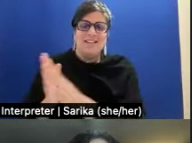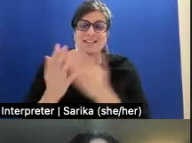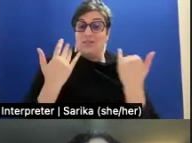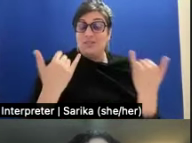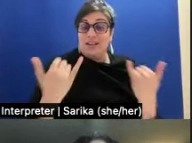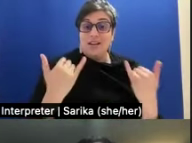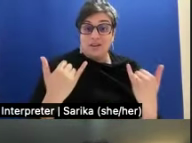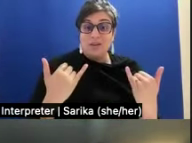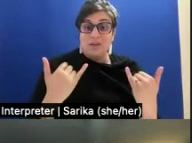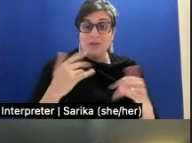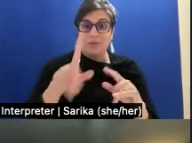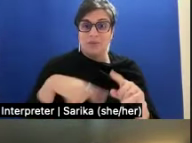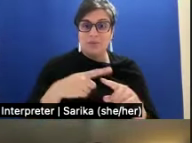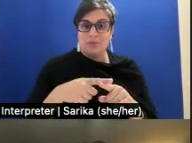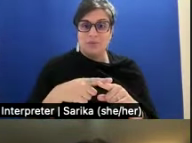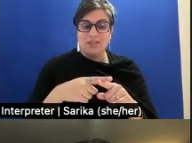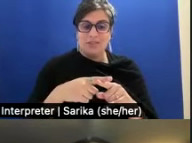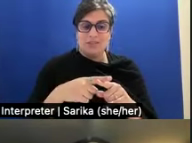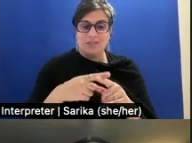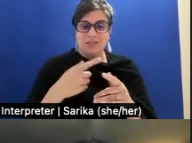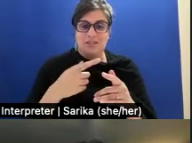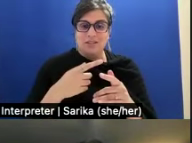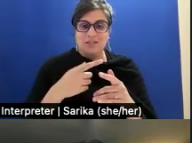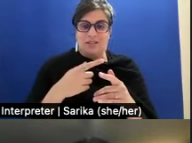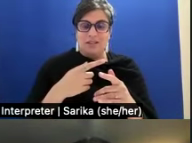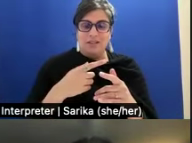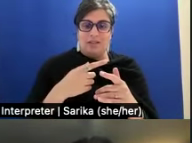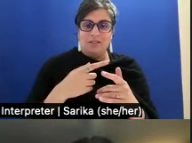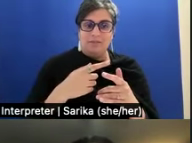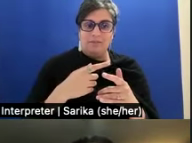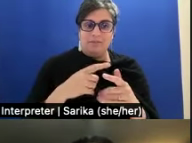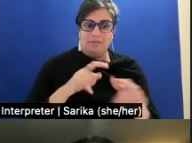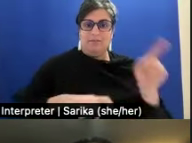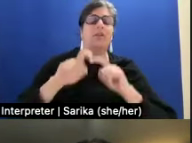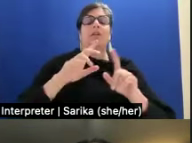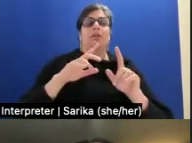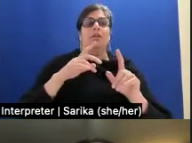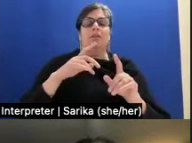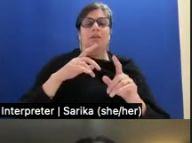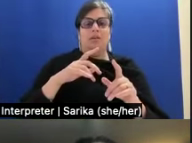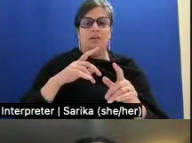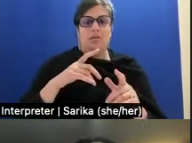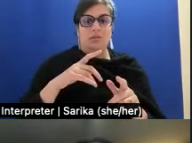when we got passed, we got to a point where we hit a wall with our kind of, core creative ensemble.